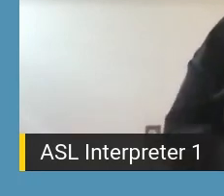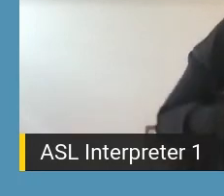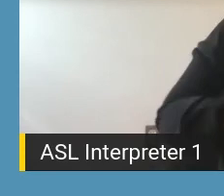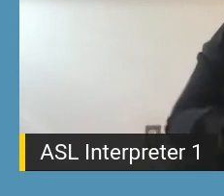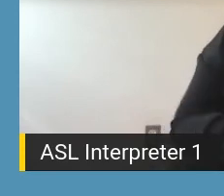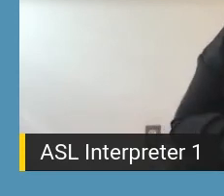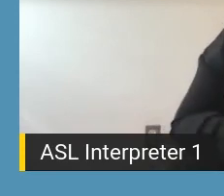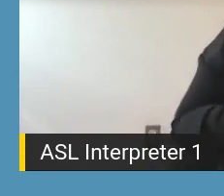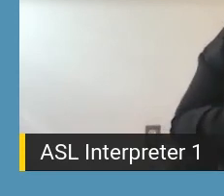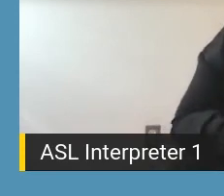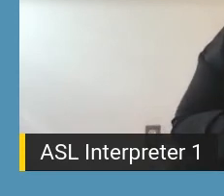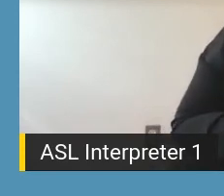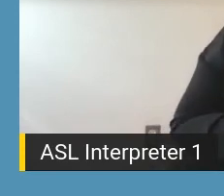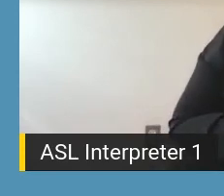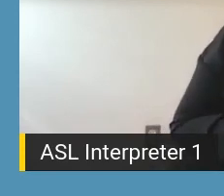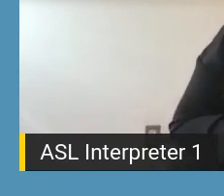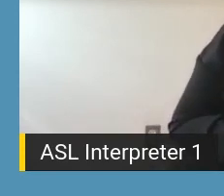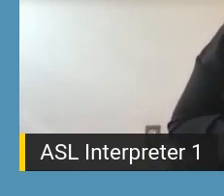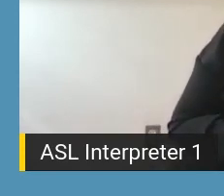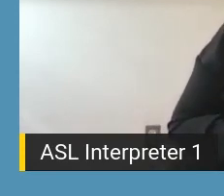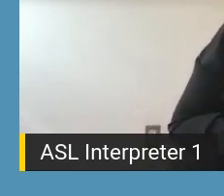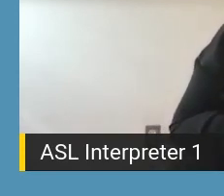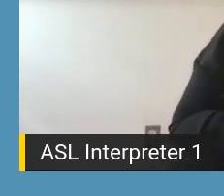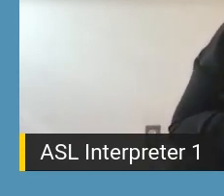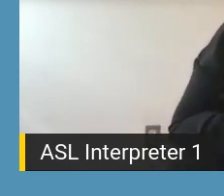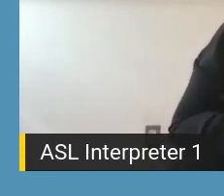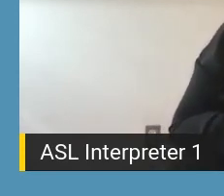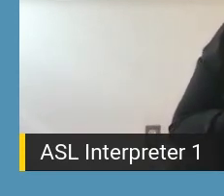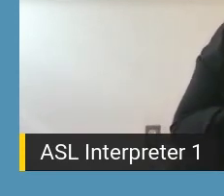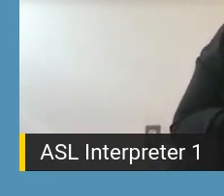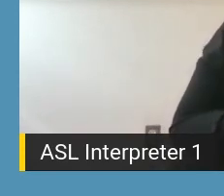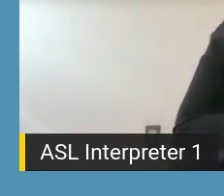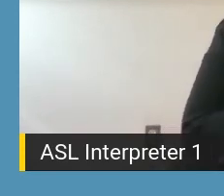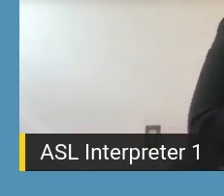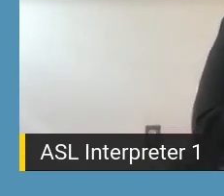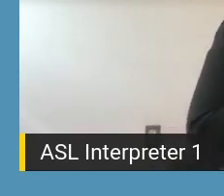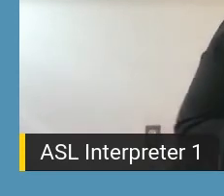have done it the other way and it sounds a little "ch, ch, ch" it can be a little choppy.